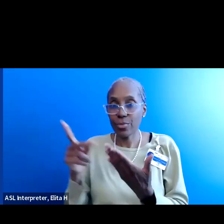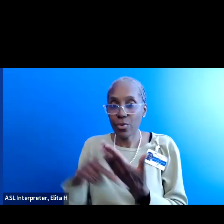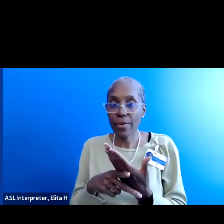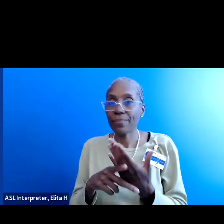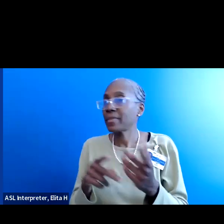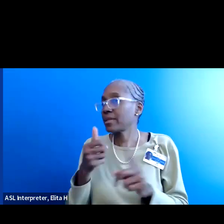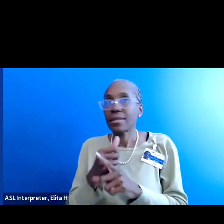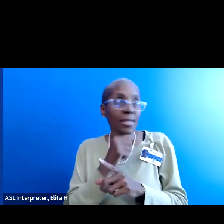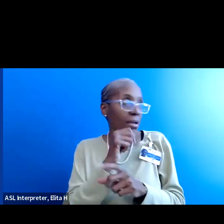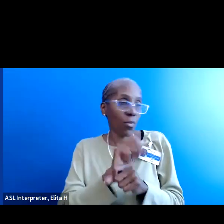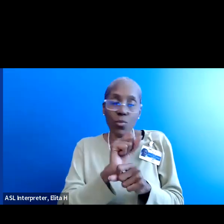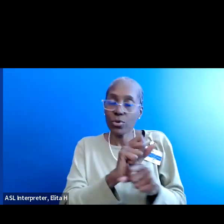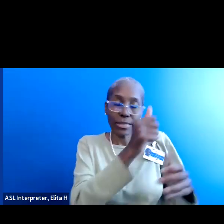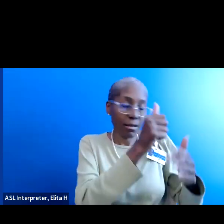not employees of the state ombudsman.